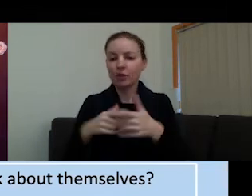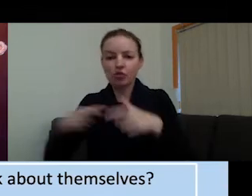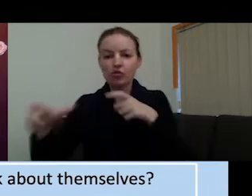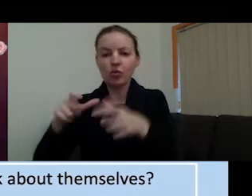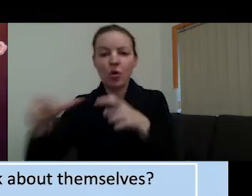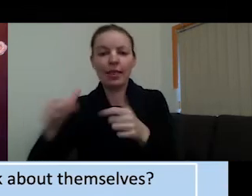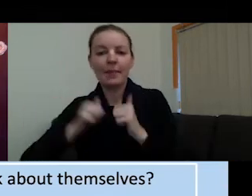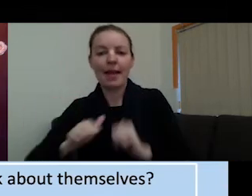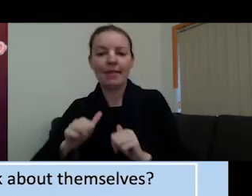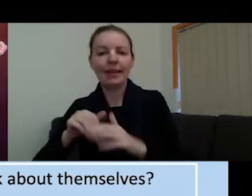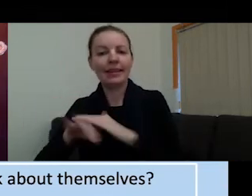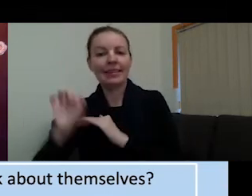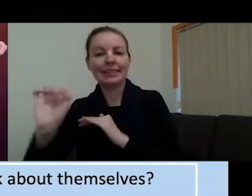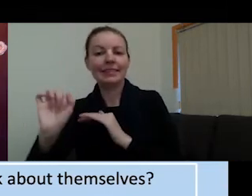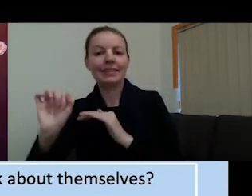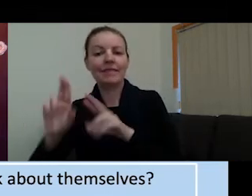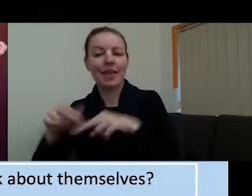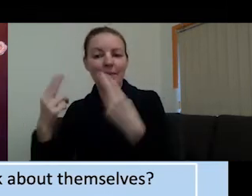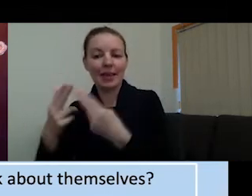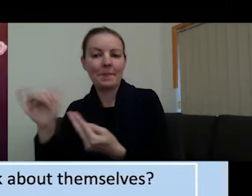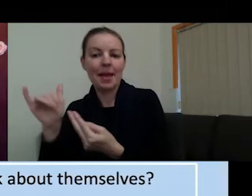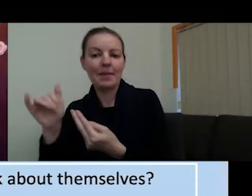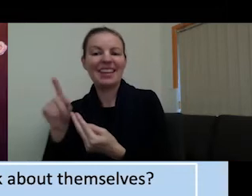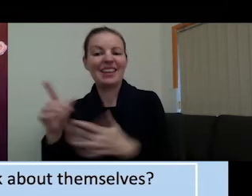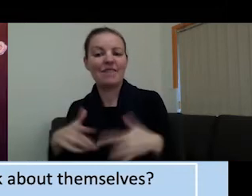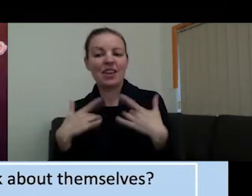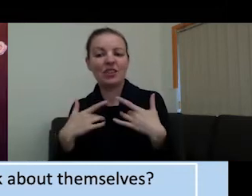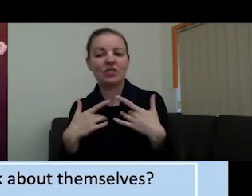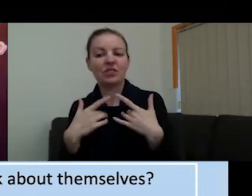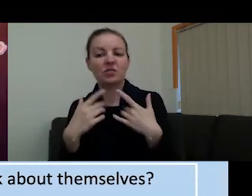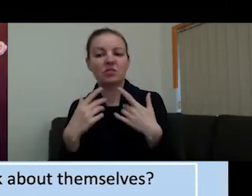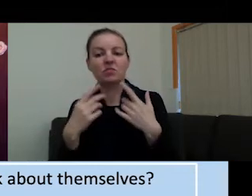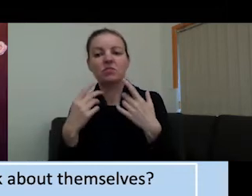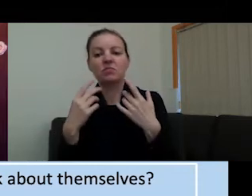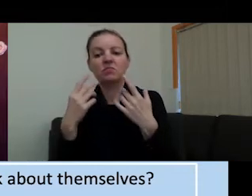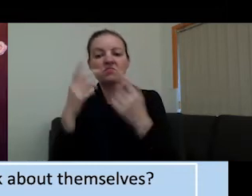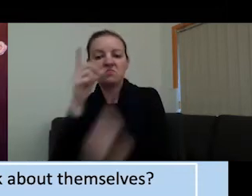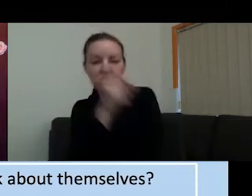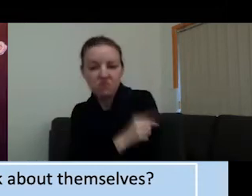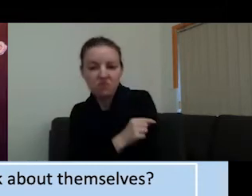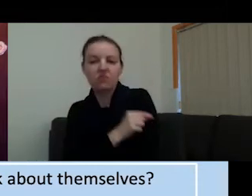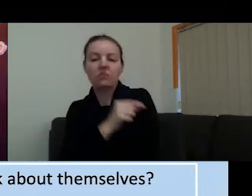might in a sense of economic hierarchy see himself as quite low in a hierarchy. So, he might see himself down the bottom, being quite